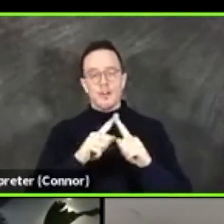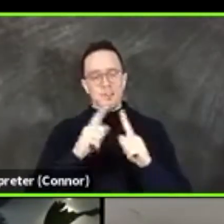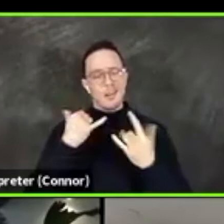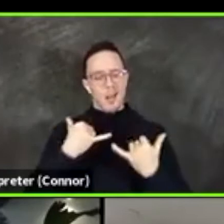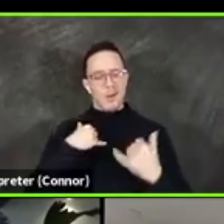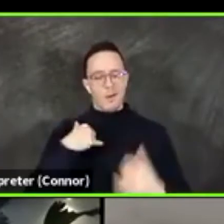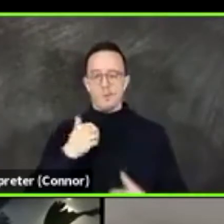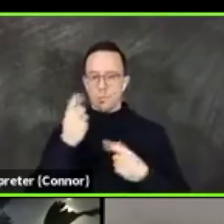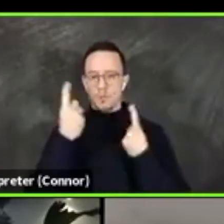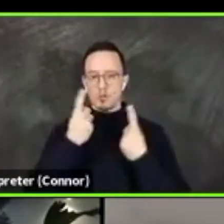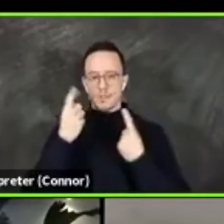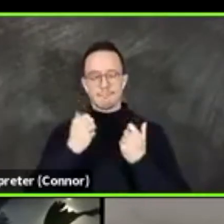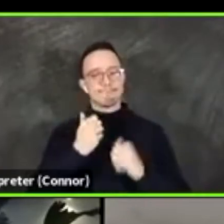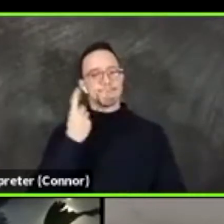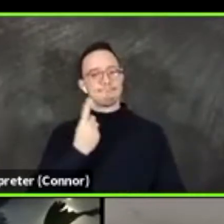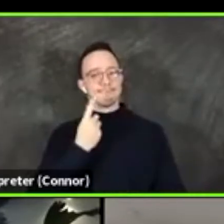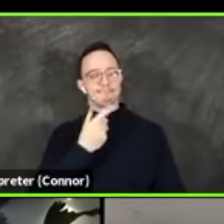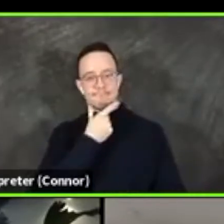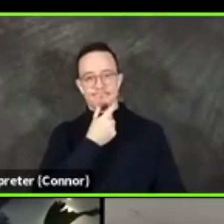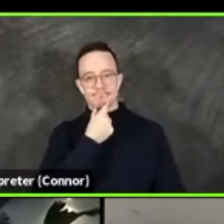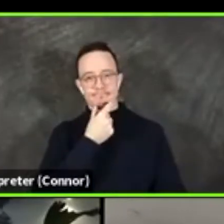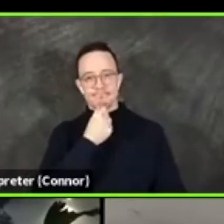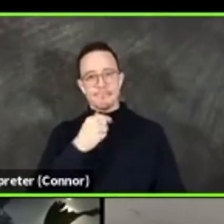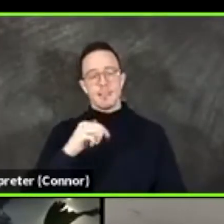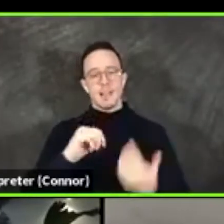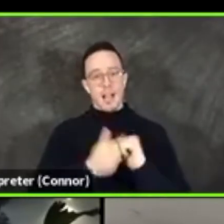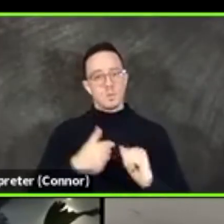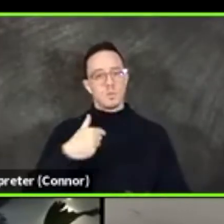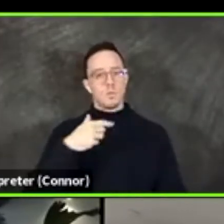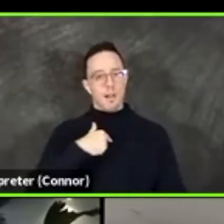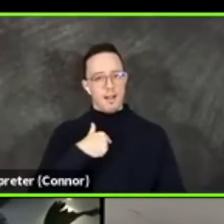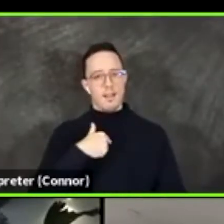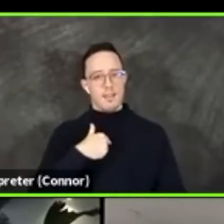HOW DO I REFUSE EXTRACTION?